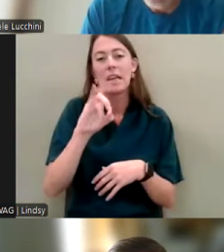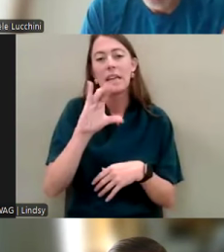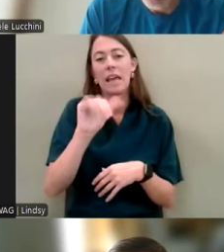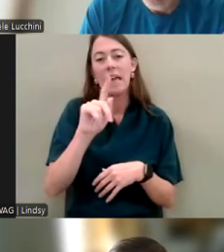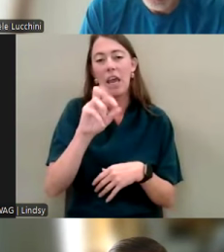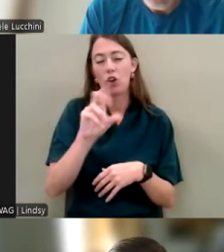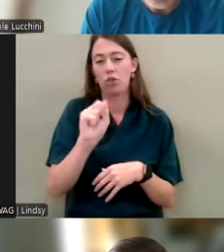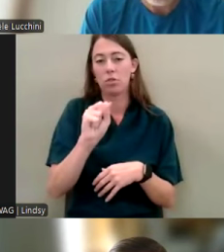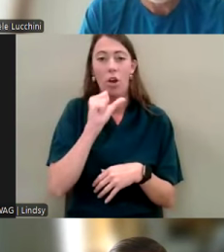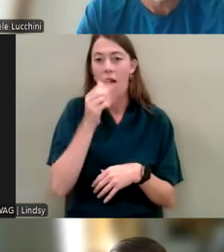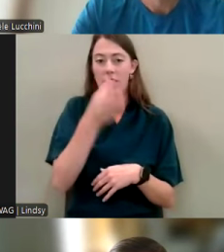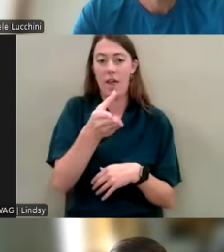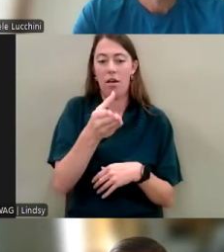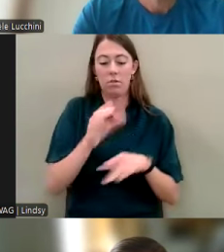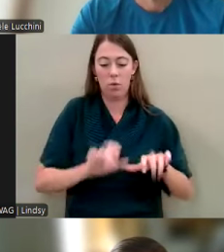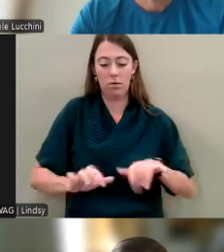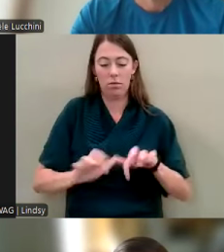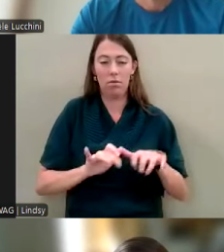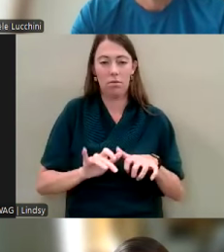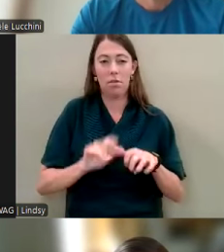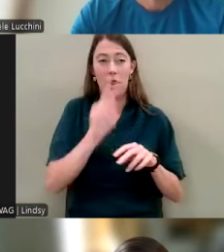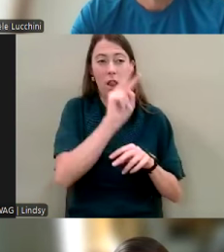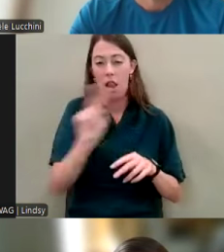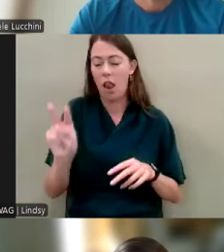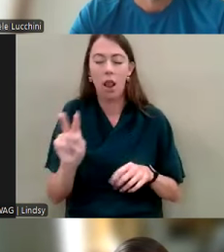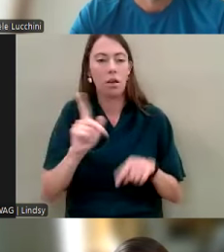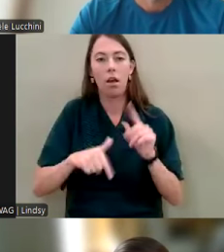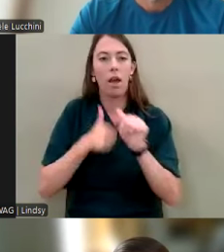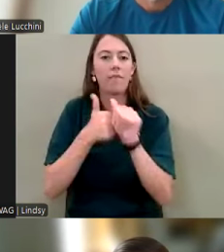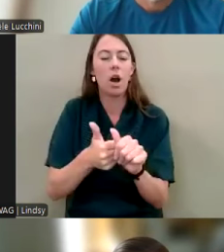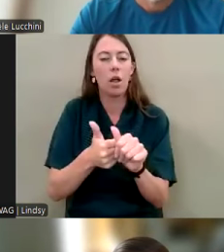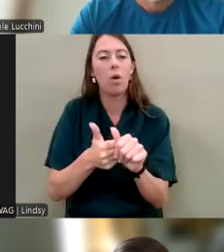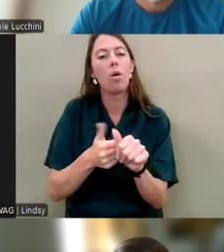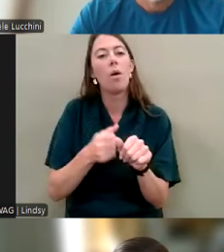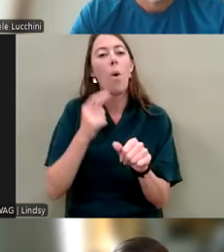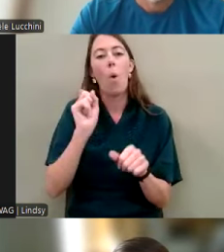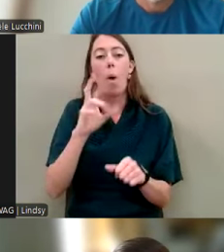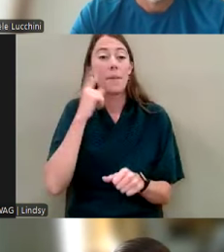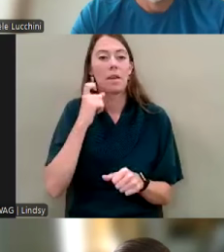there at all. You know, start to highlight some of the issues that anybody who needs to navigate by